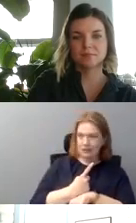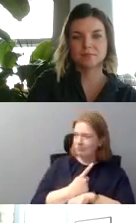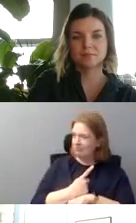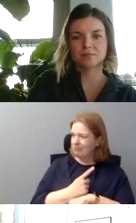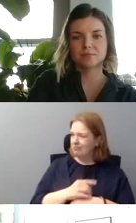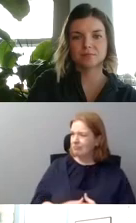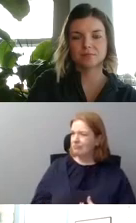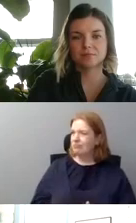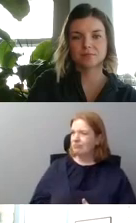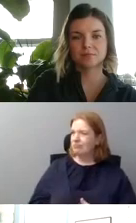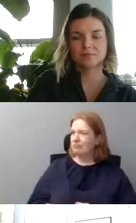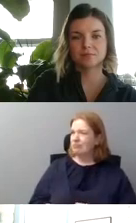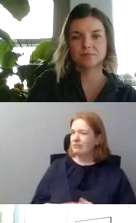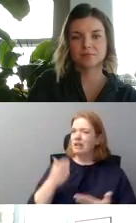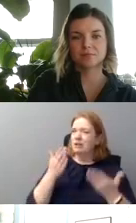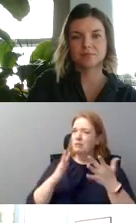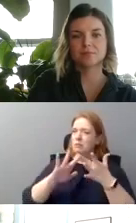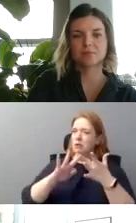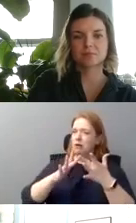we might have a virtual opening, I'm not quite sure on that yet, but,